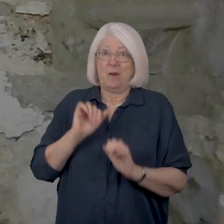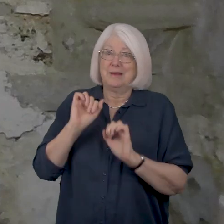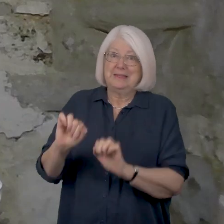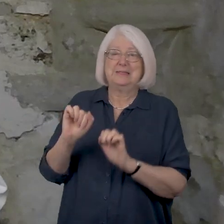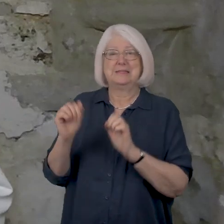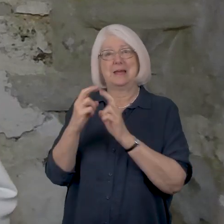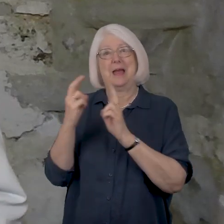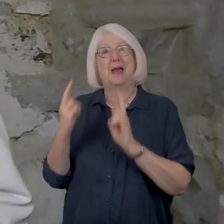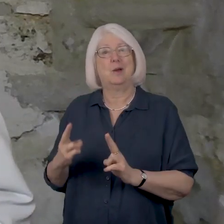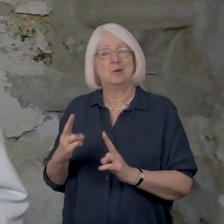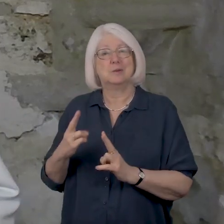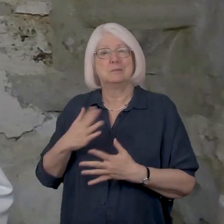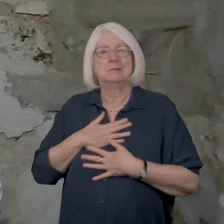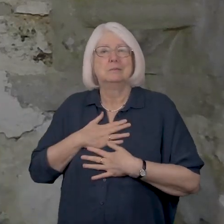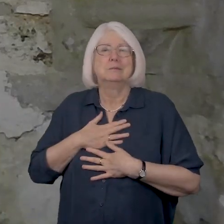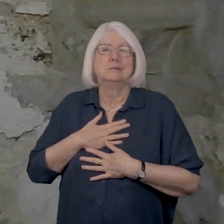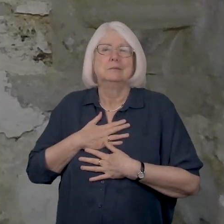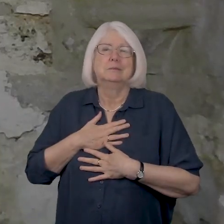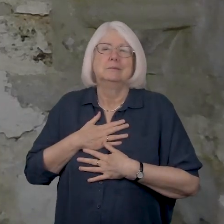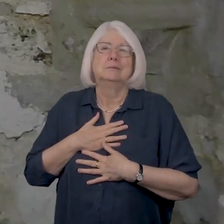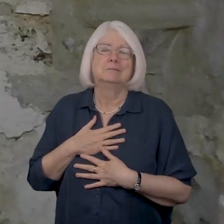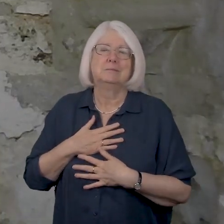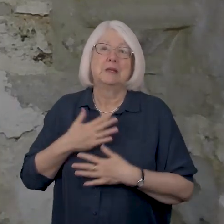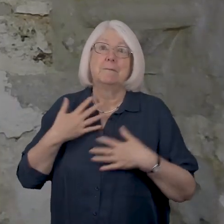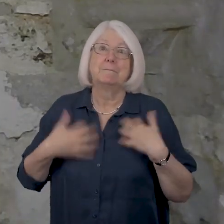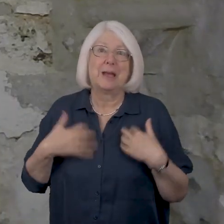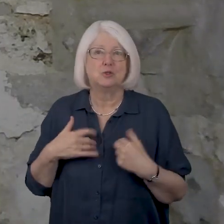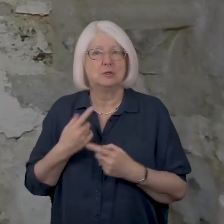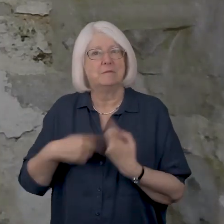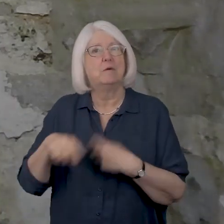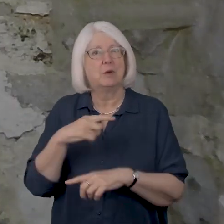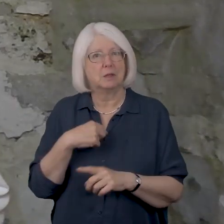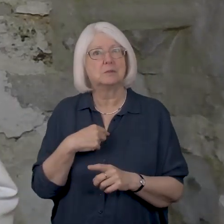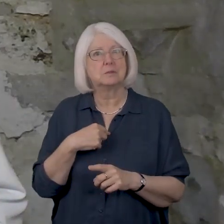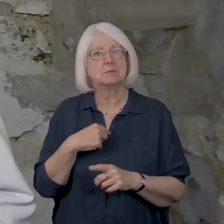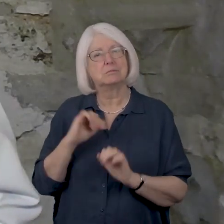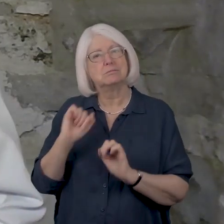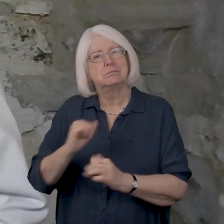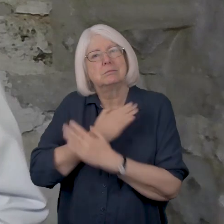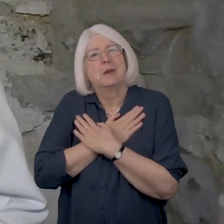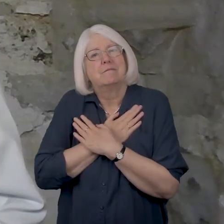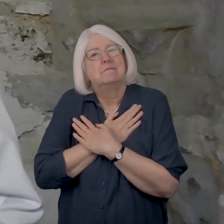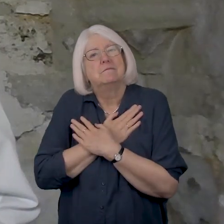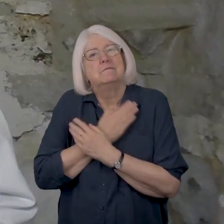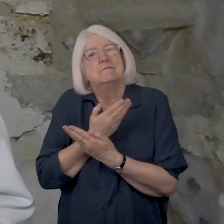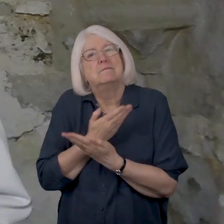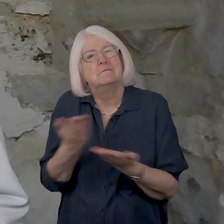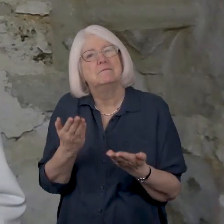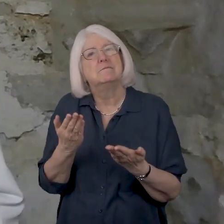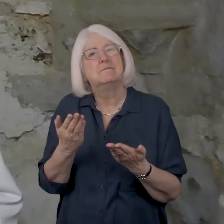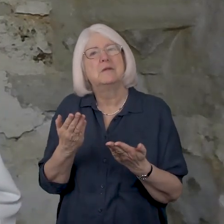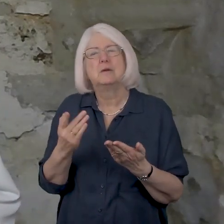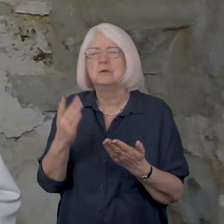Because of his zeal for us. Because of the fervour of his love which consumes him so much,